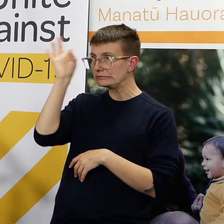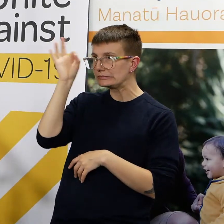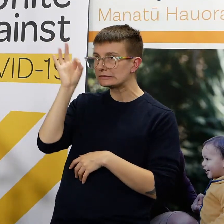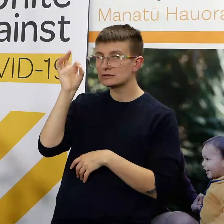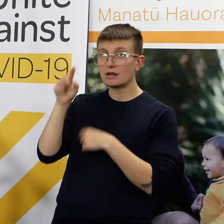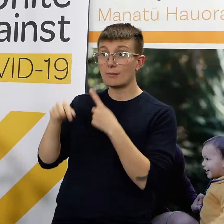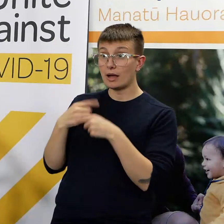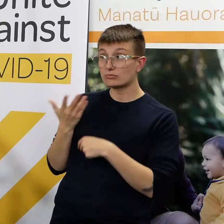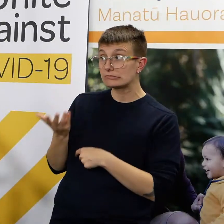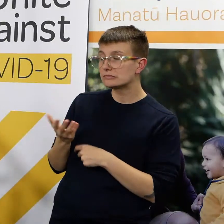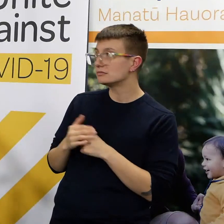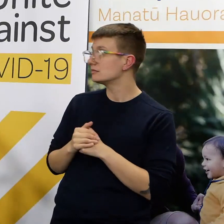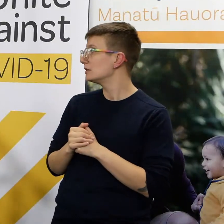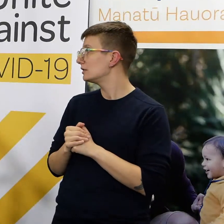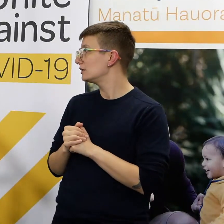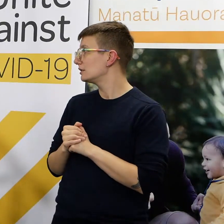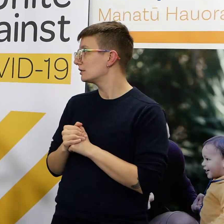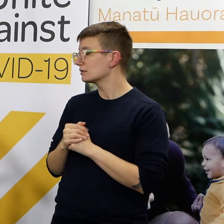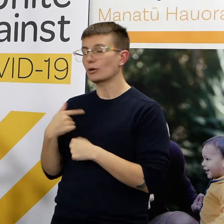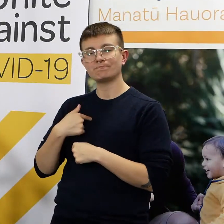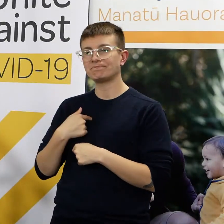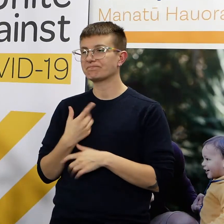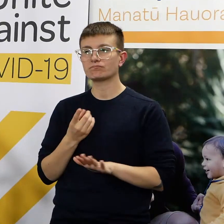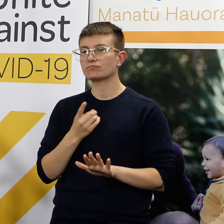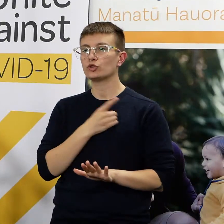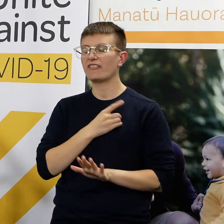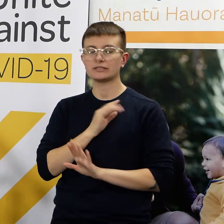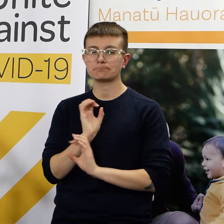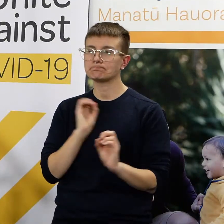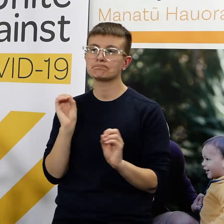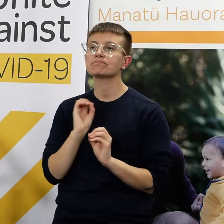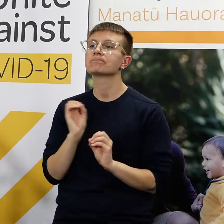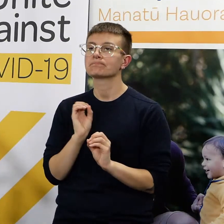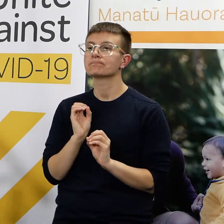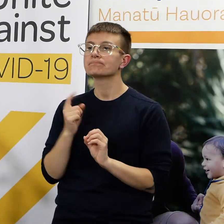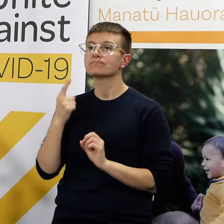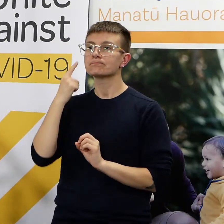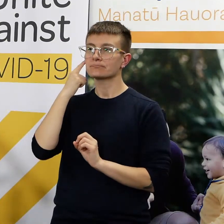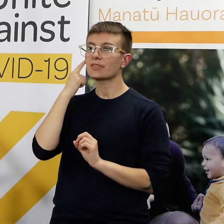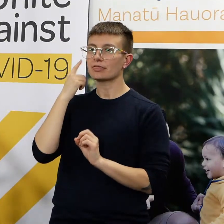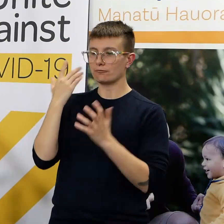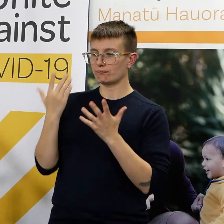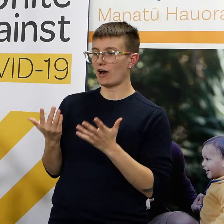doing exactly the right thing by isolating any potential close contacts and testing them all.